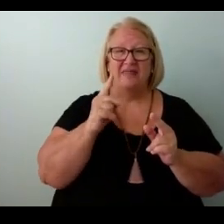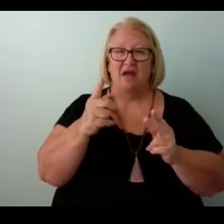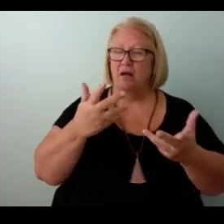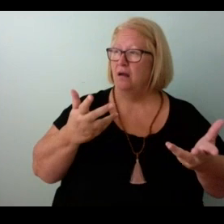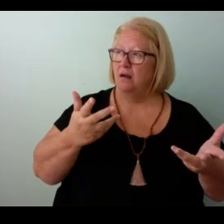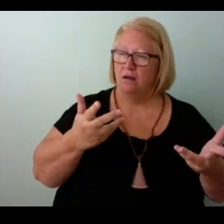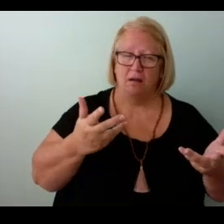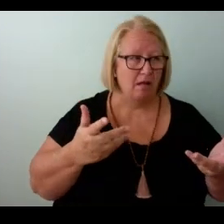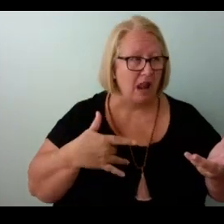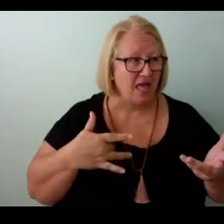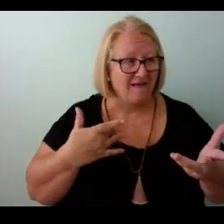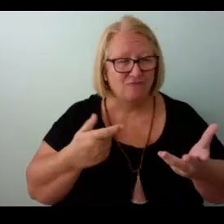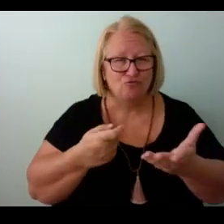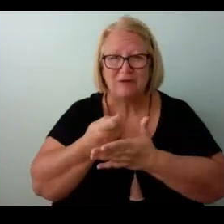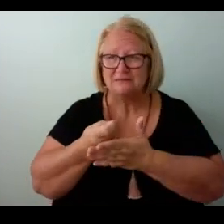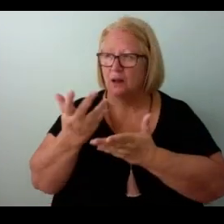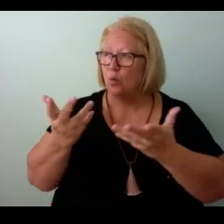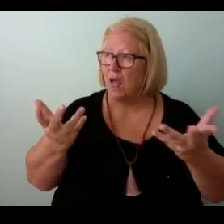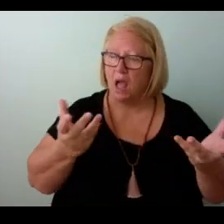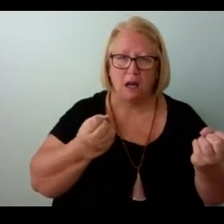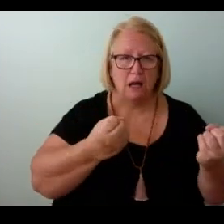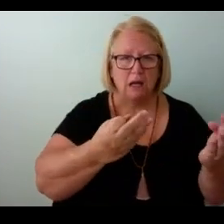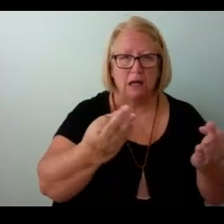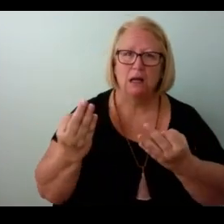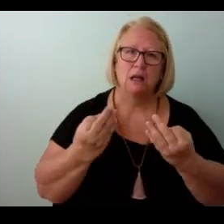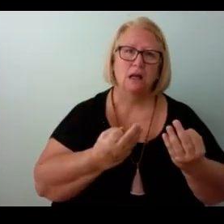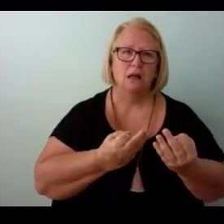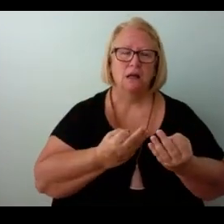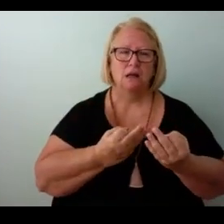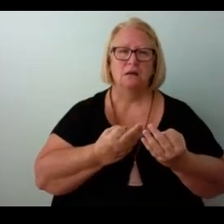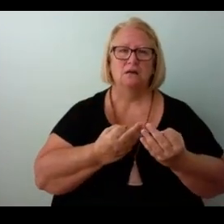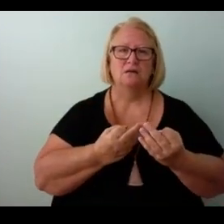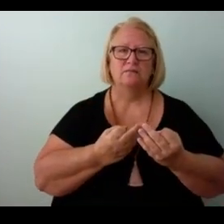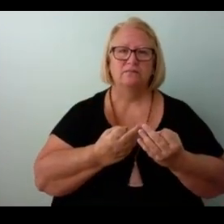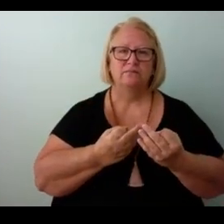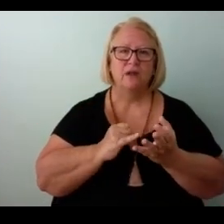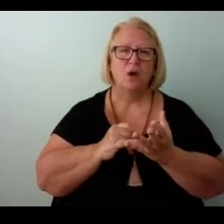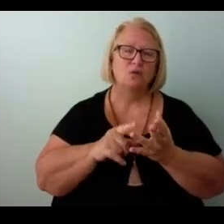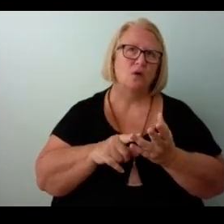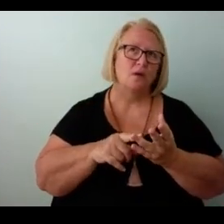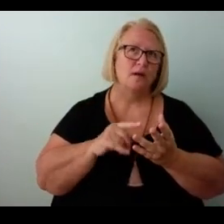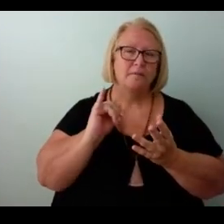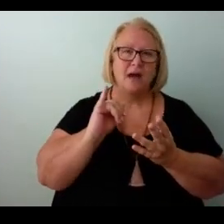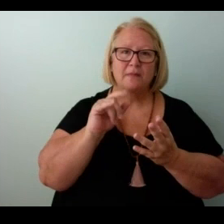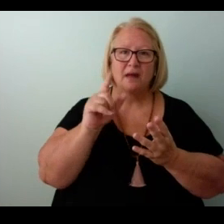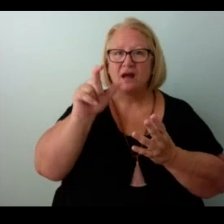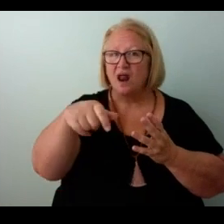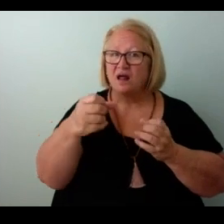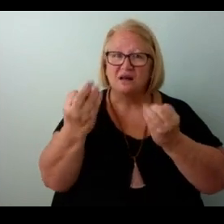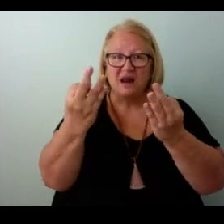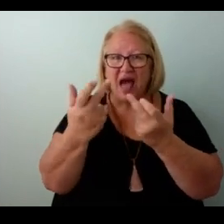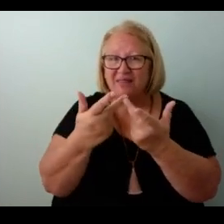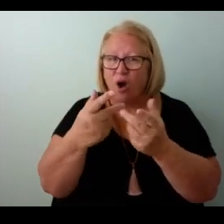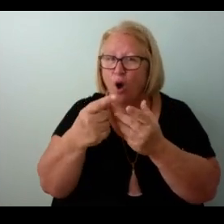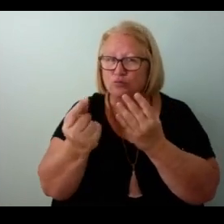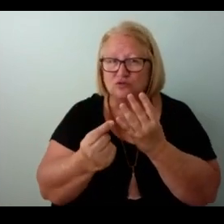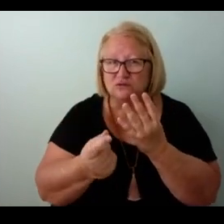Very hard. So the client may have no other options. May end up homeless.